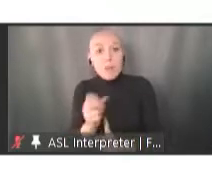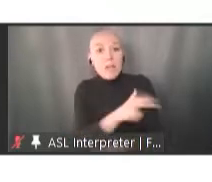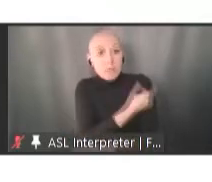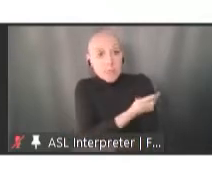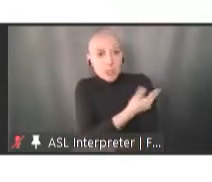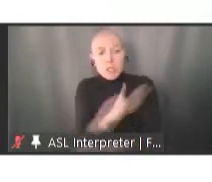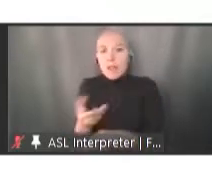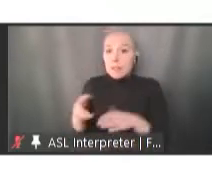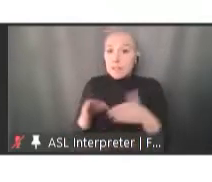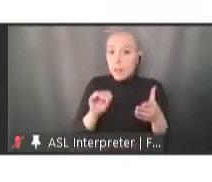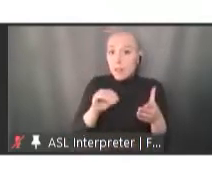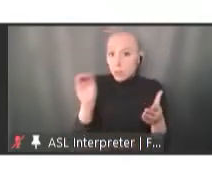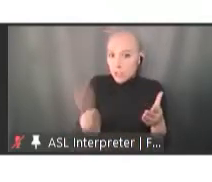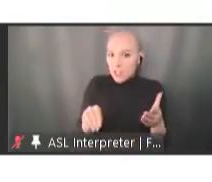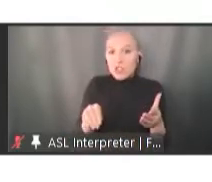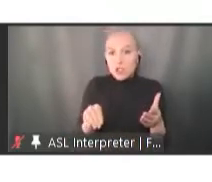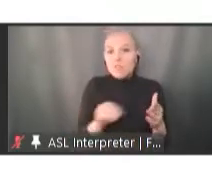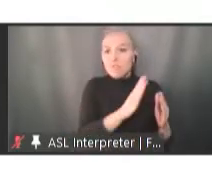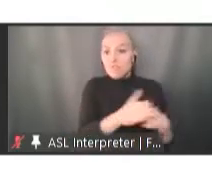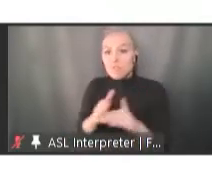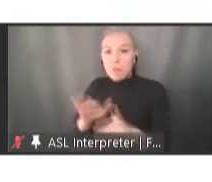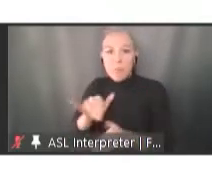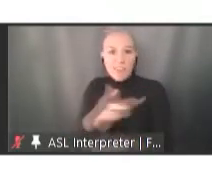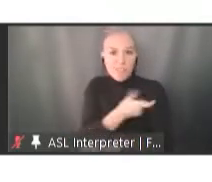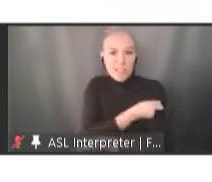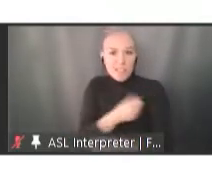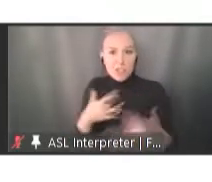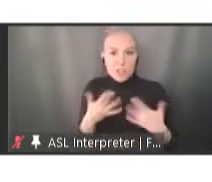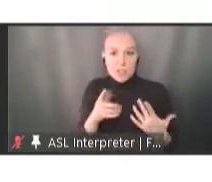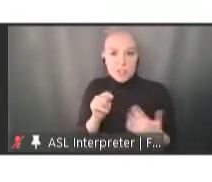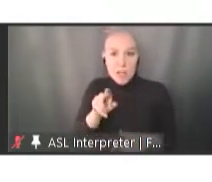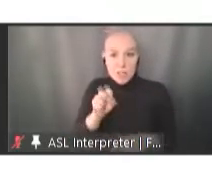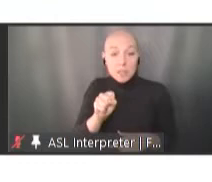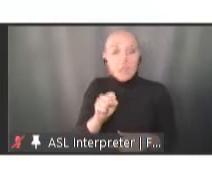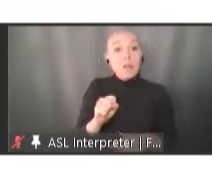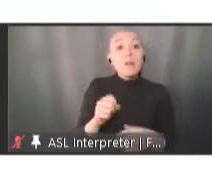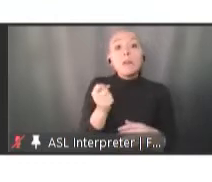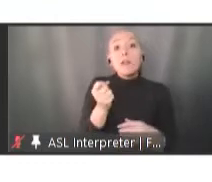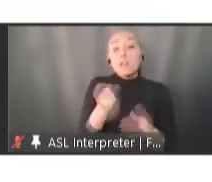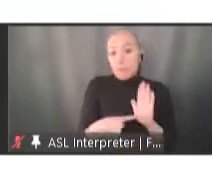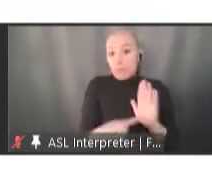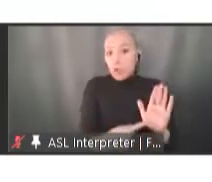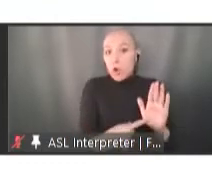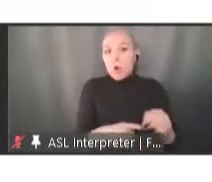indicated that protection against infection as well as against serious COVID-19 illness